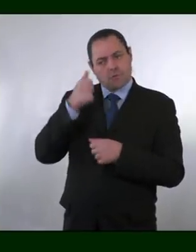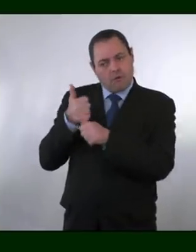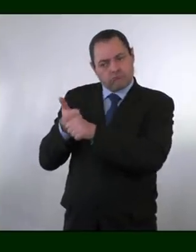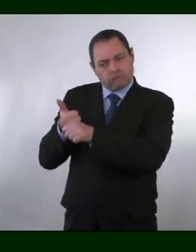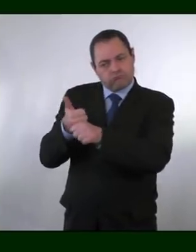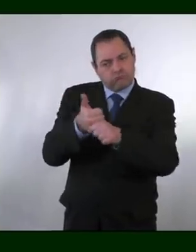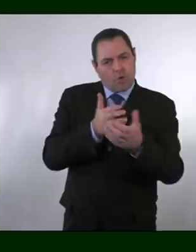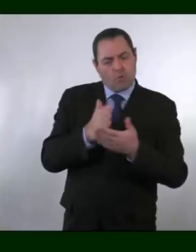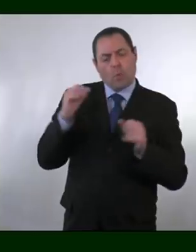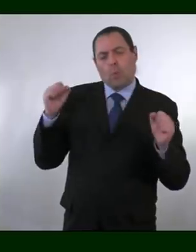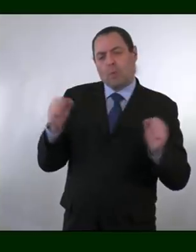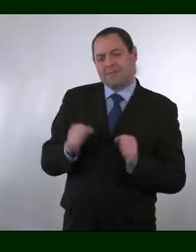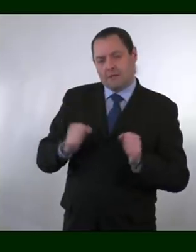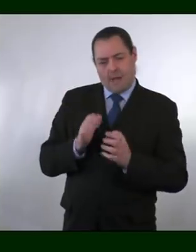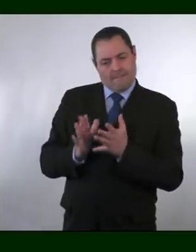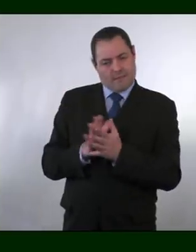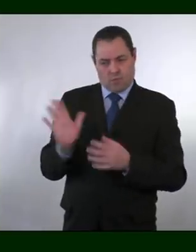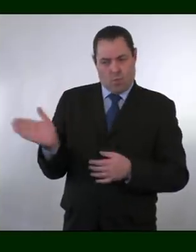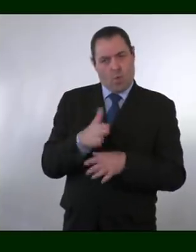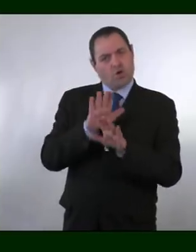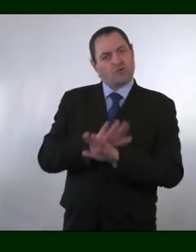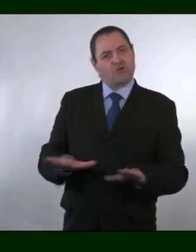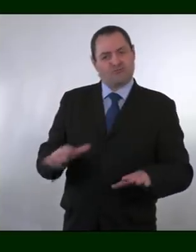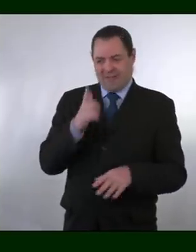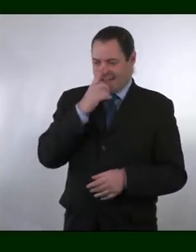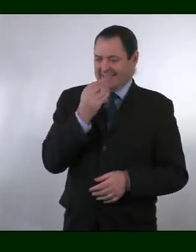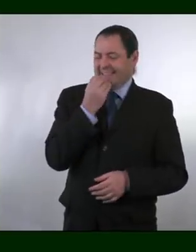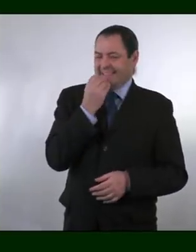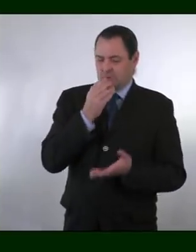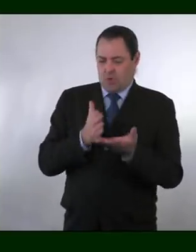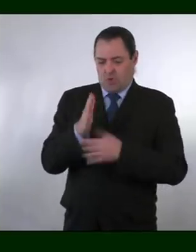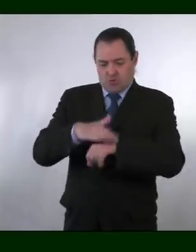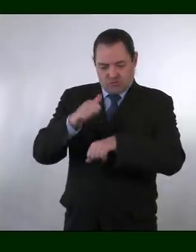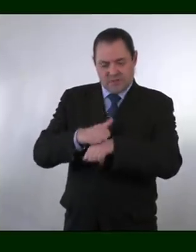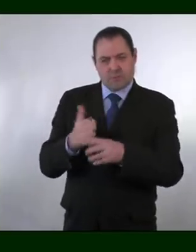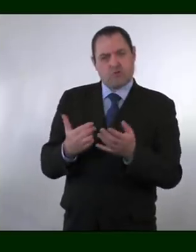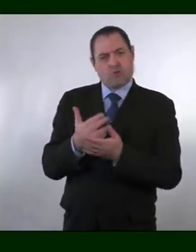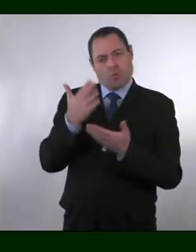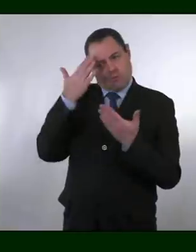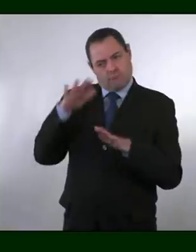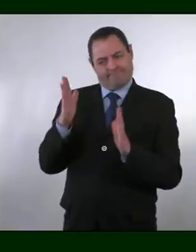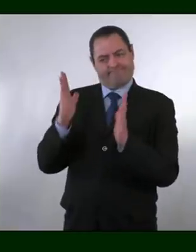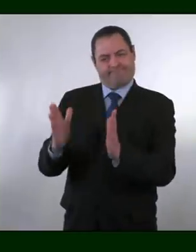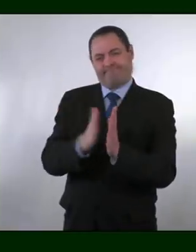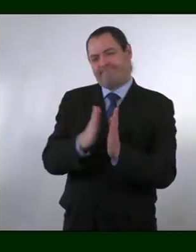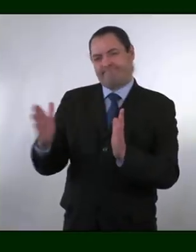so that no child goes hungry this Christmas or over the winter season through any inattention